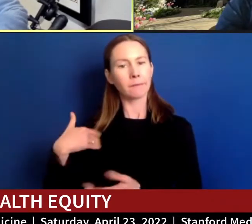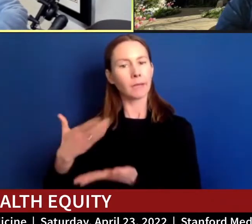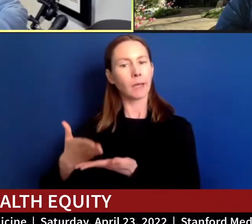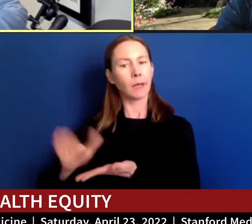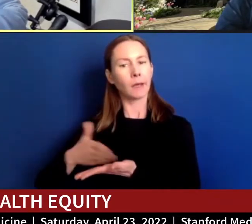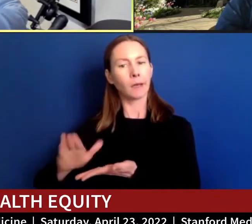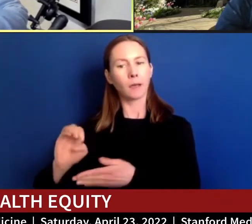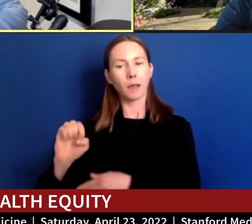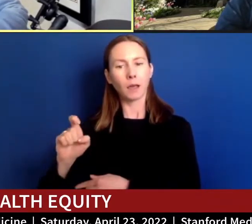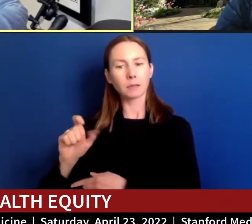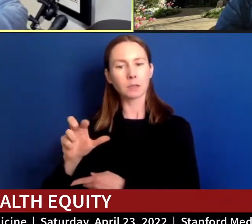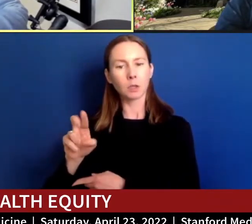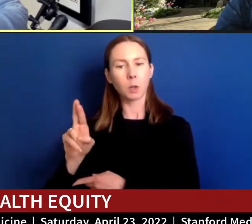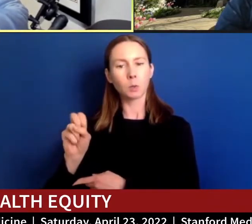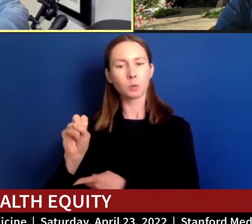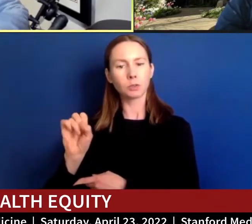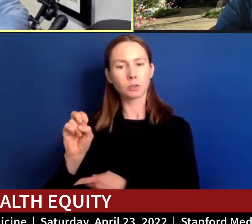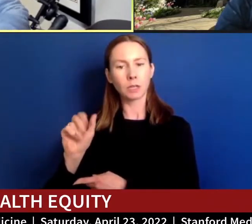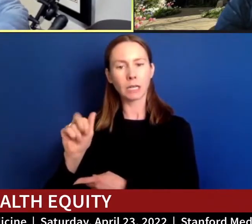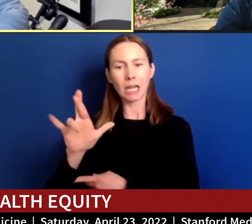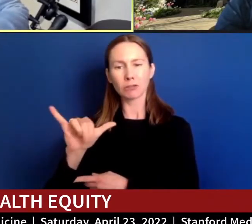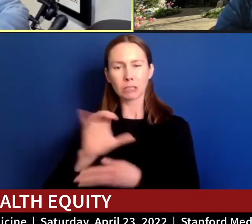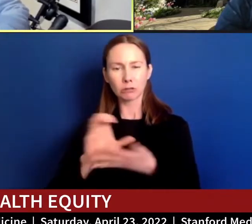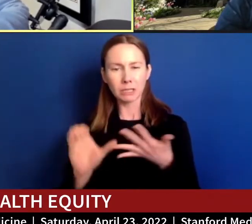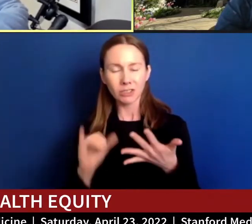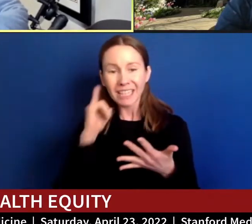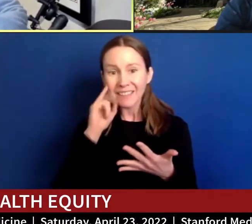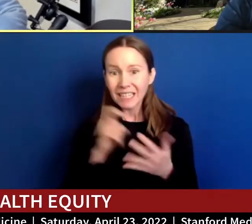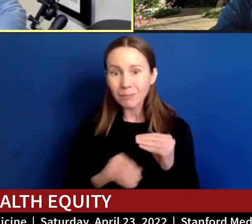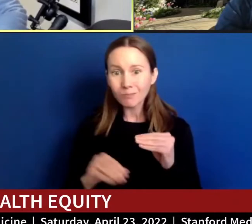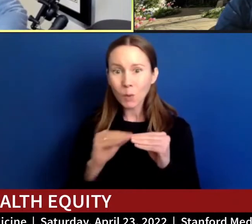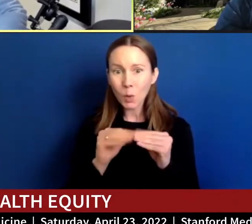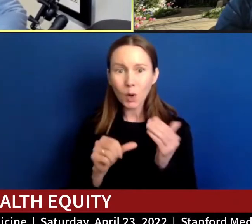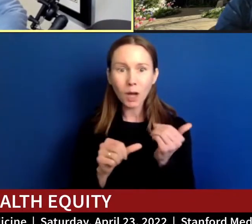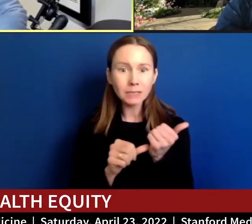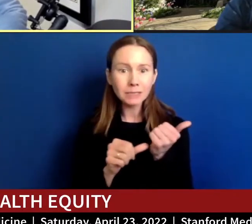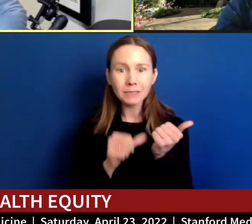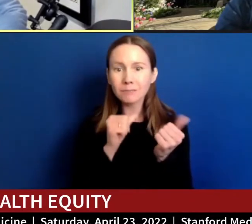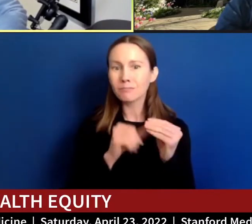And if somebody needs something, other assistance beyond simply mental health services, while they